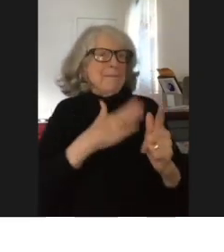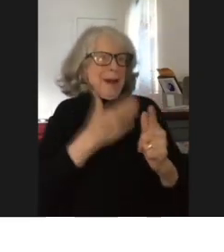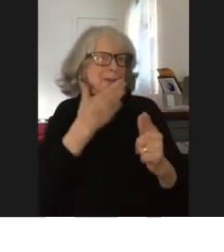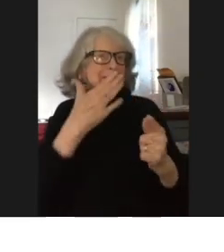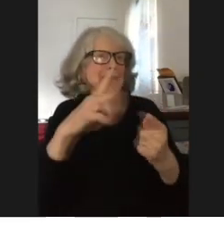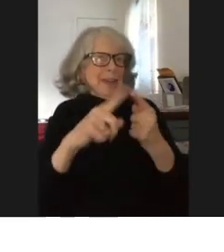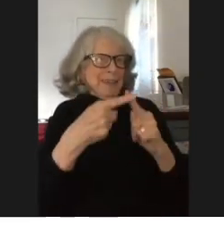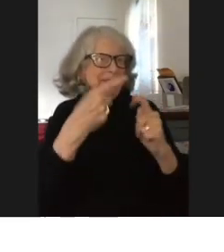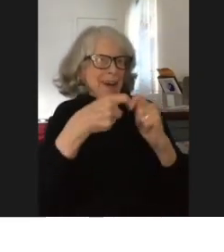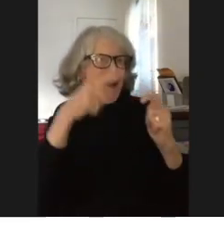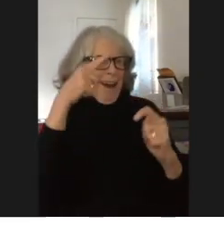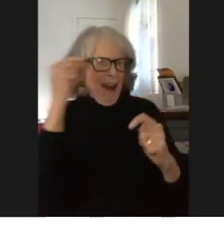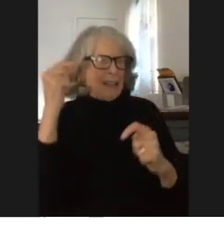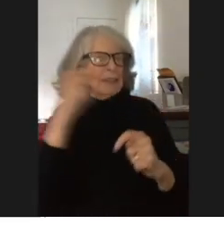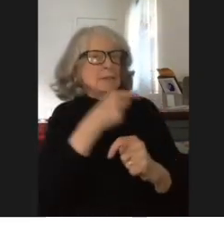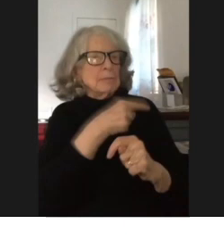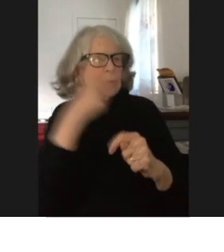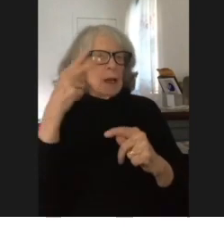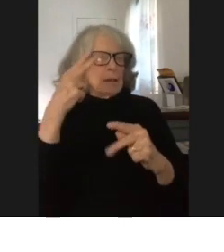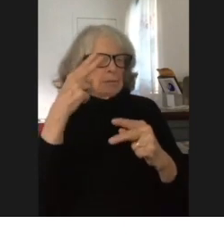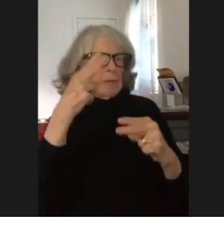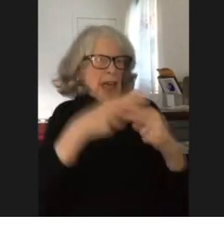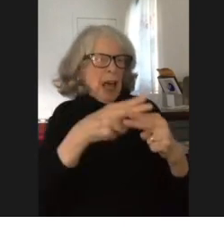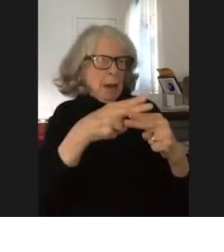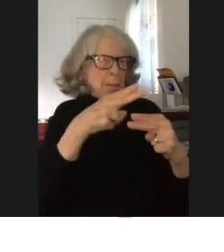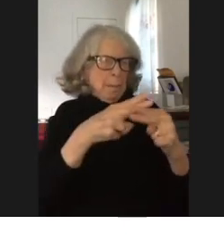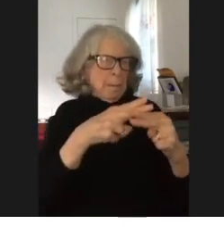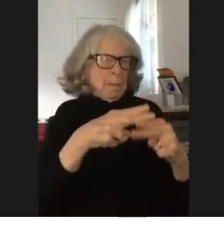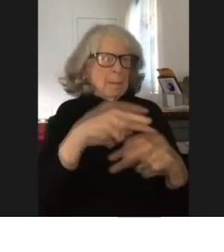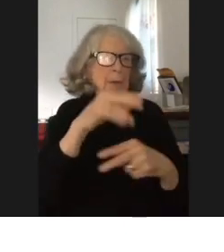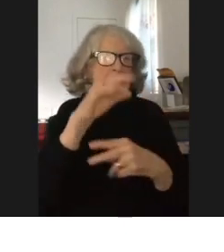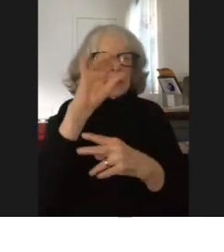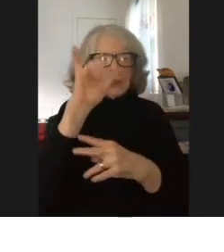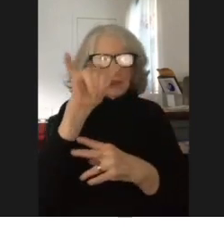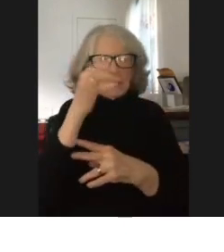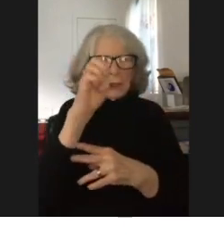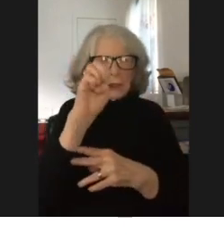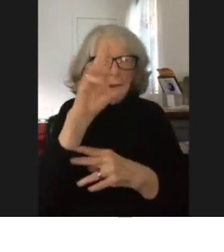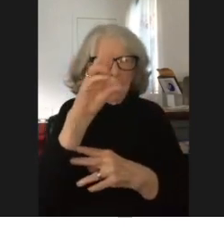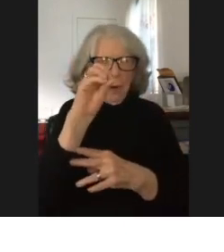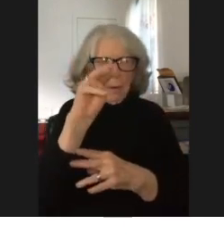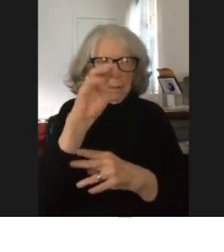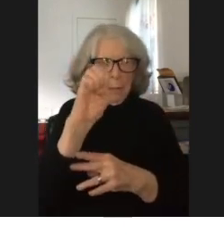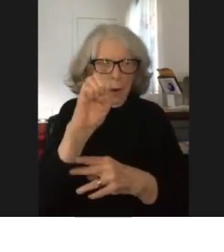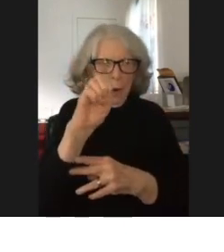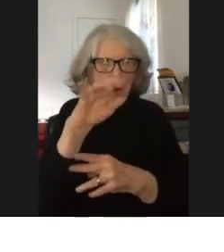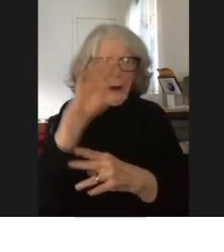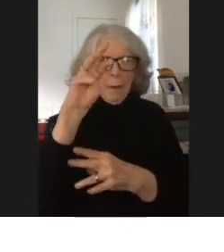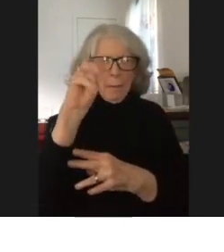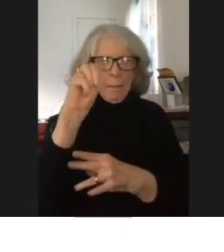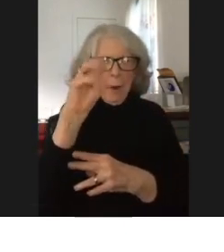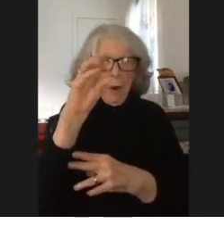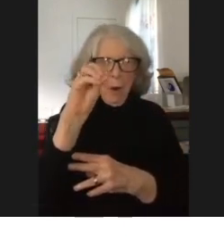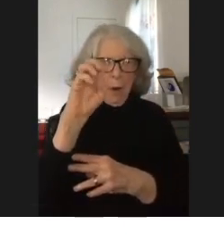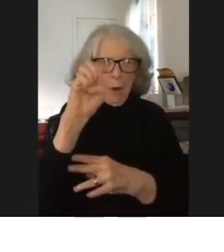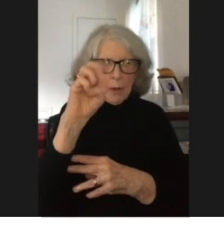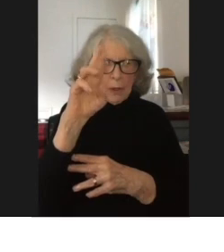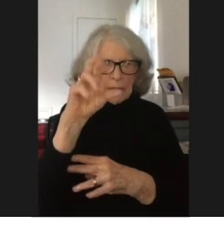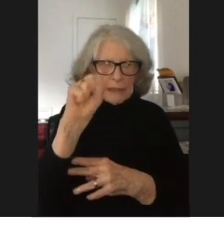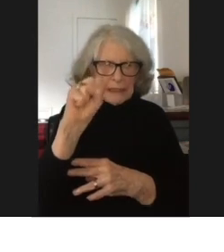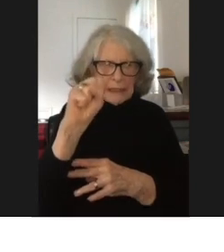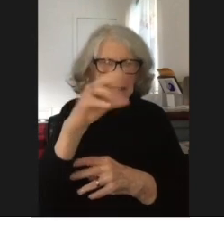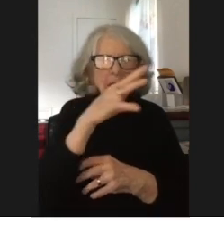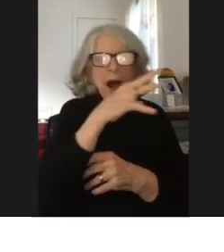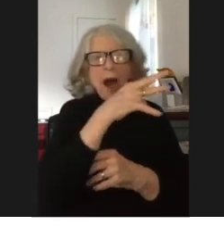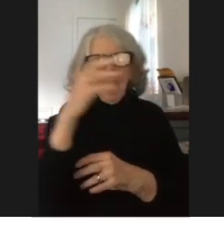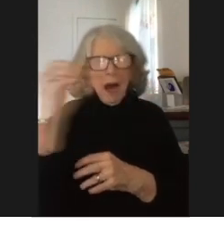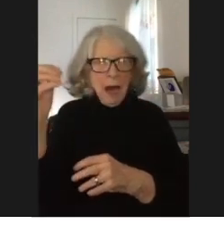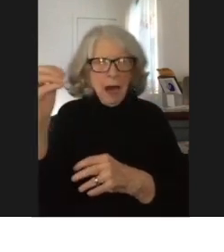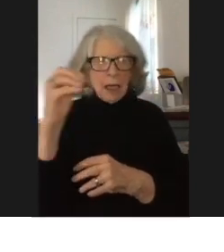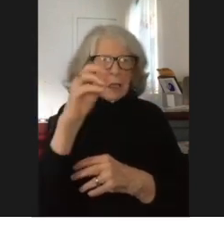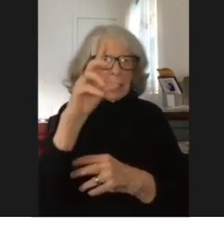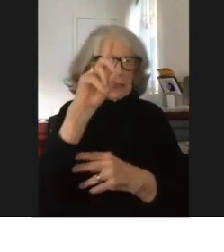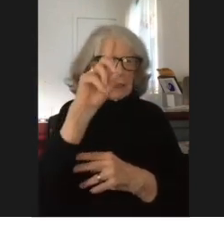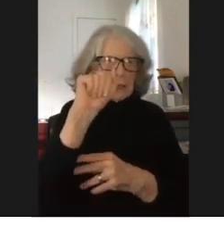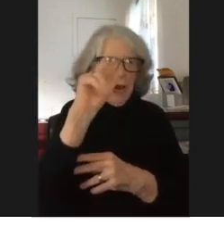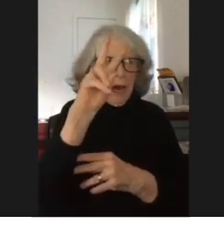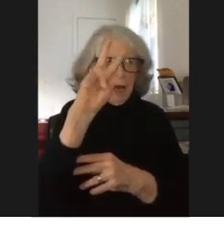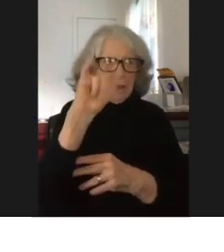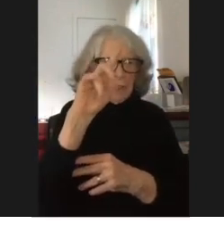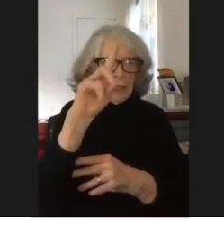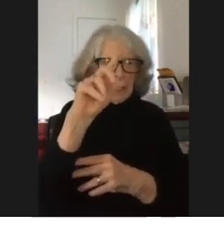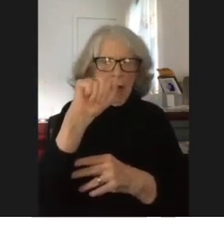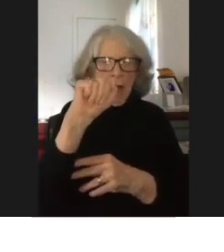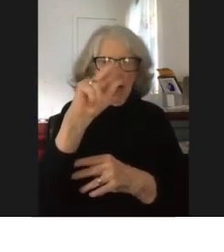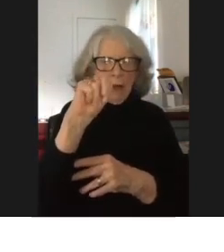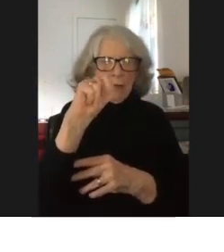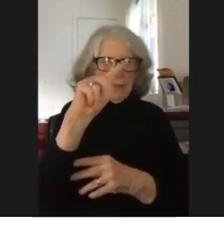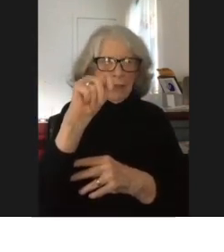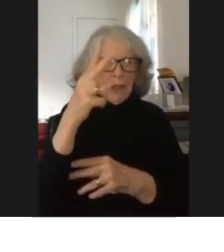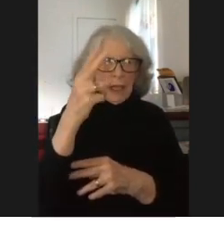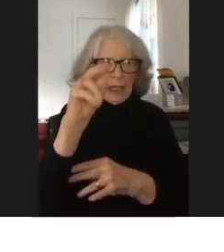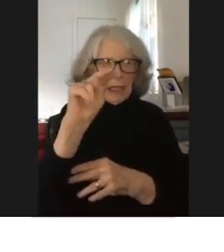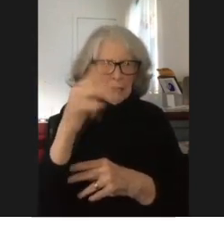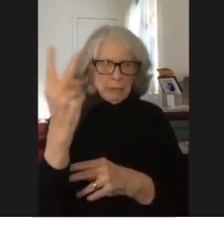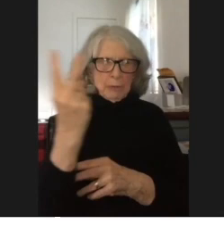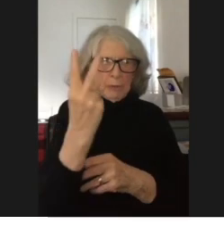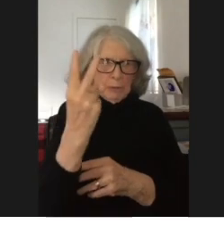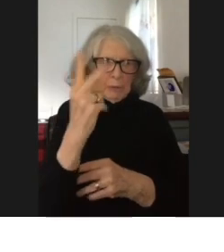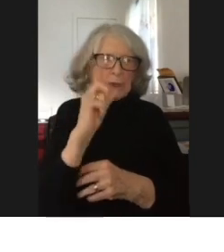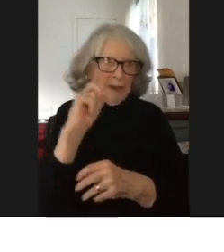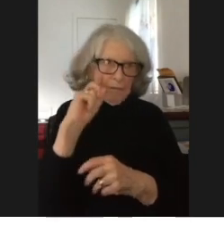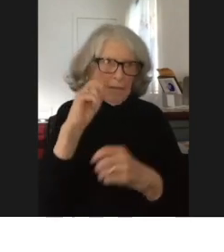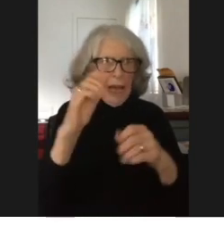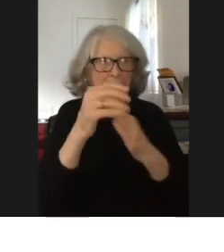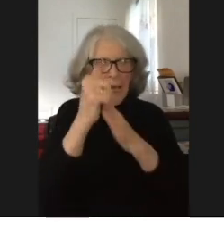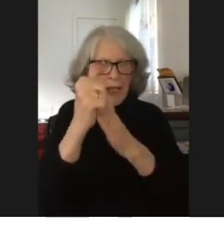The founders are two good friends of mine from Gallaudet, Jerome Moers and David Anthony,